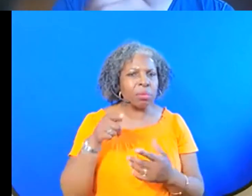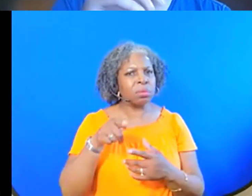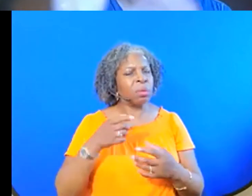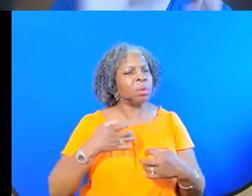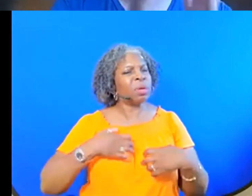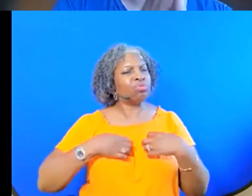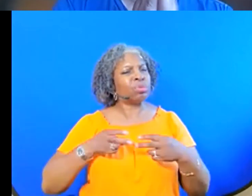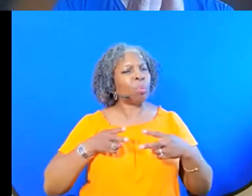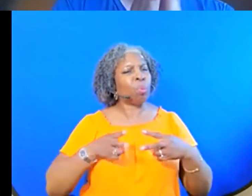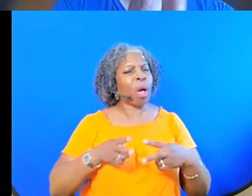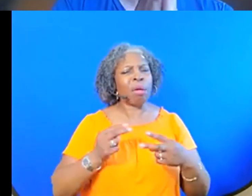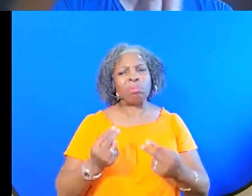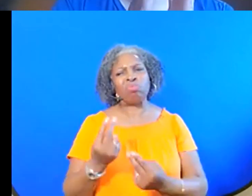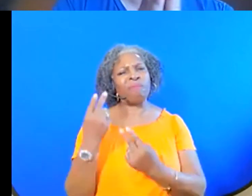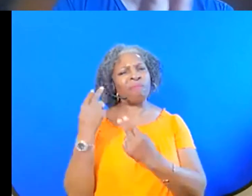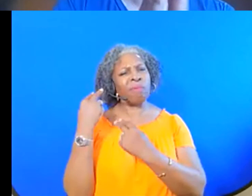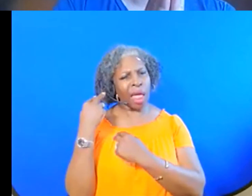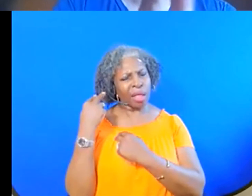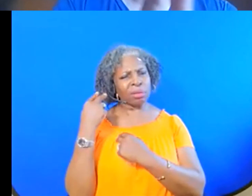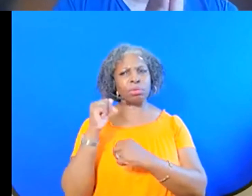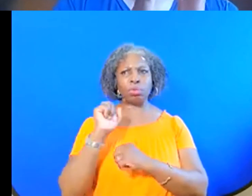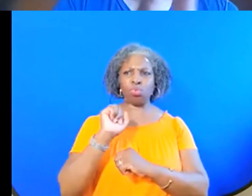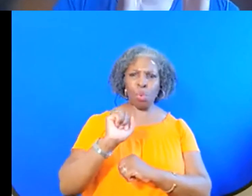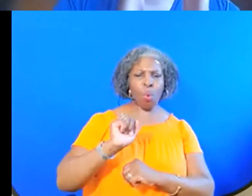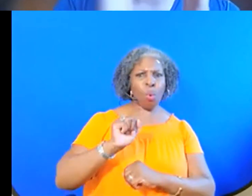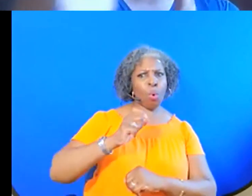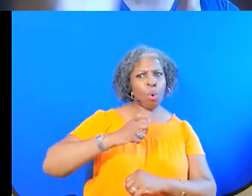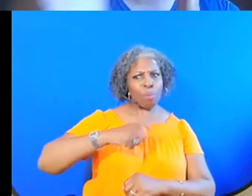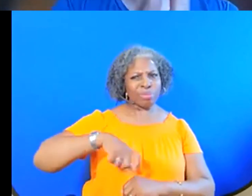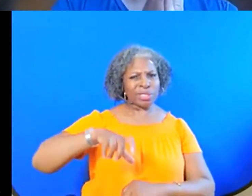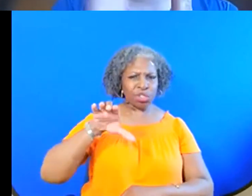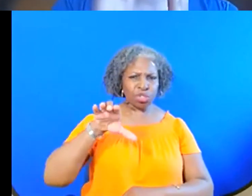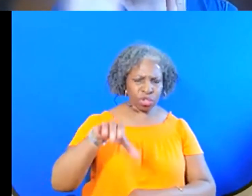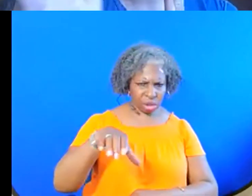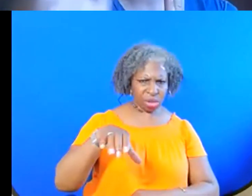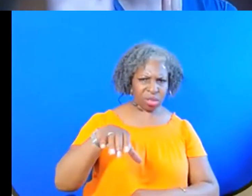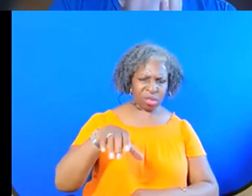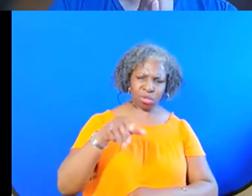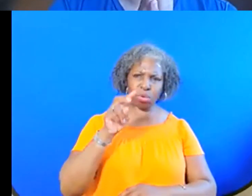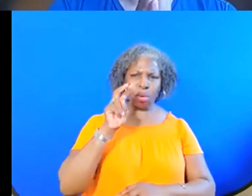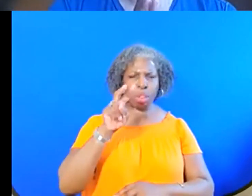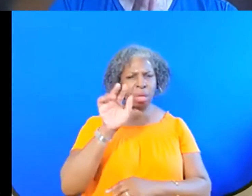like you're in this position, where you're looking forward in a climate emergency kind of manner.